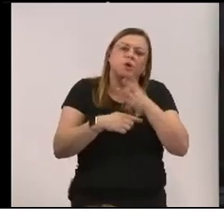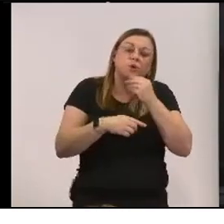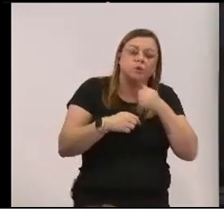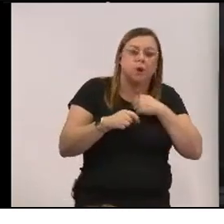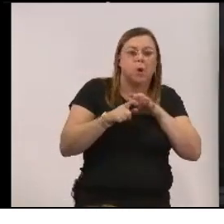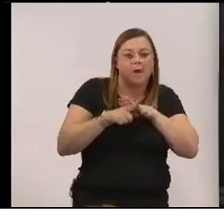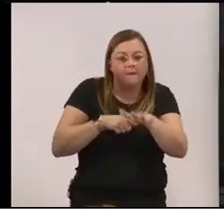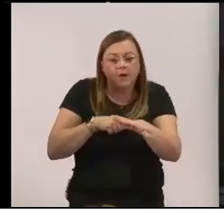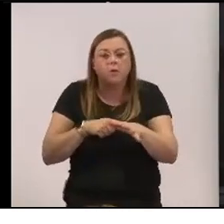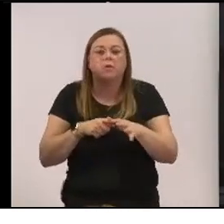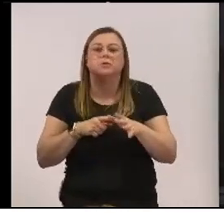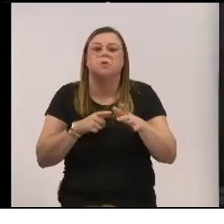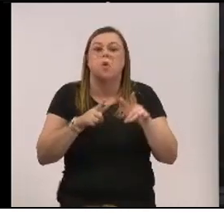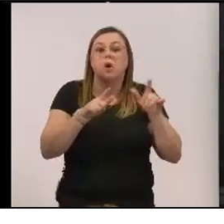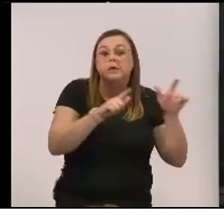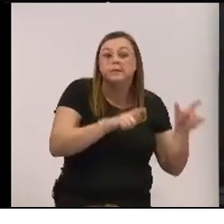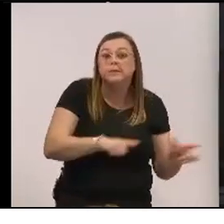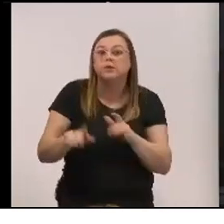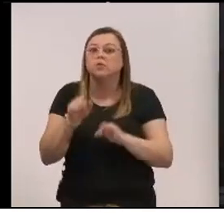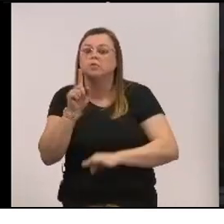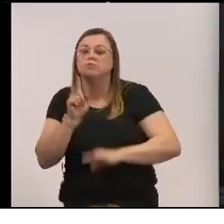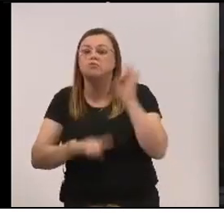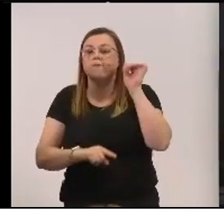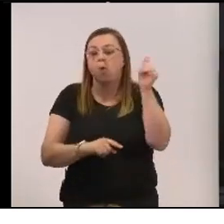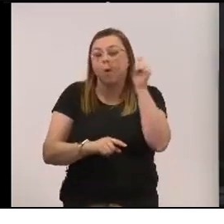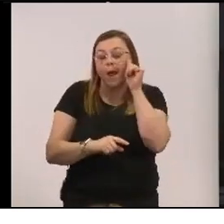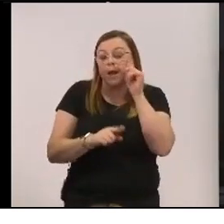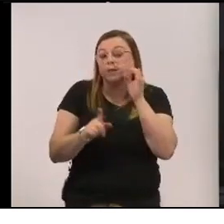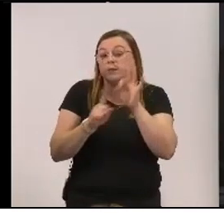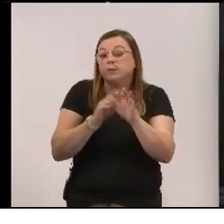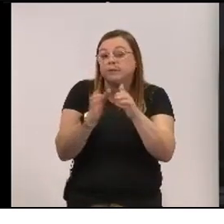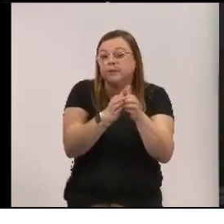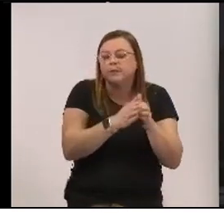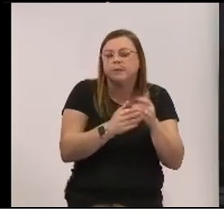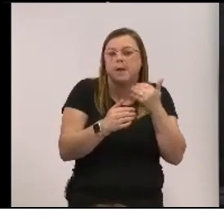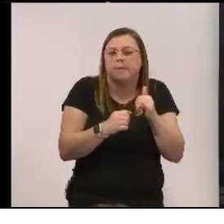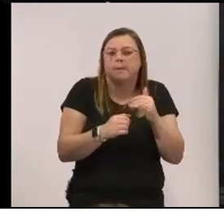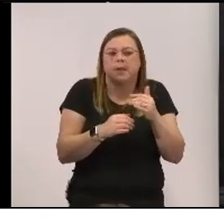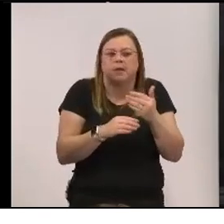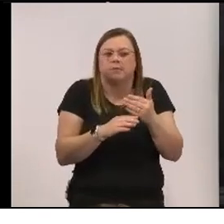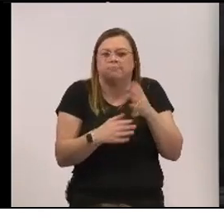just continue to raise awareness with teams maybe that that weren't as close to product previously.